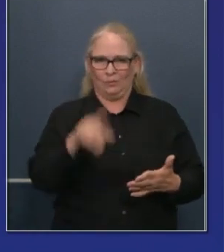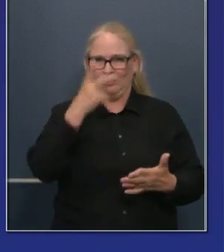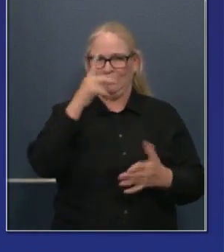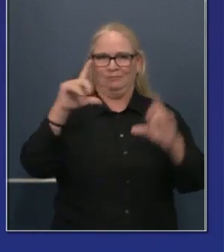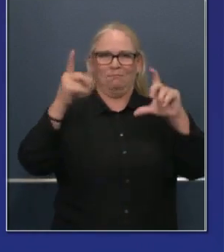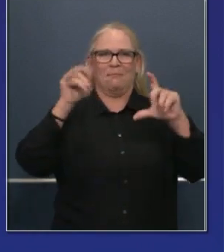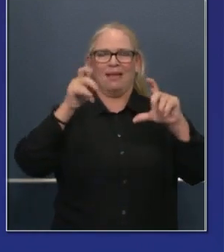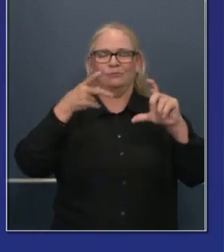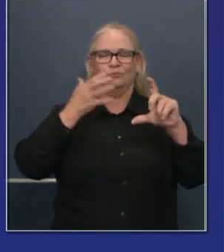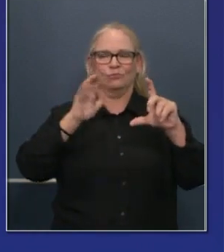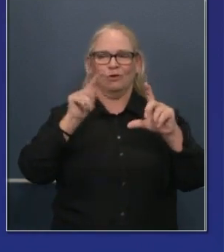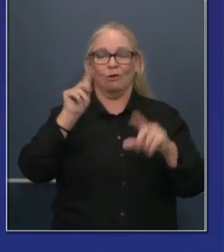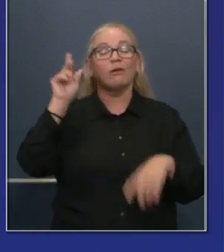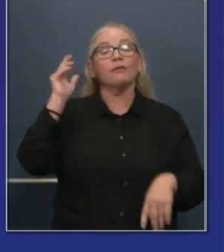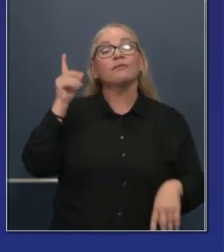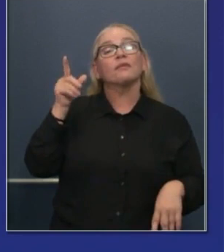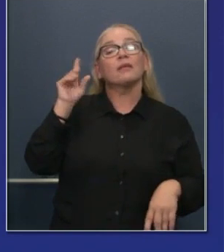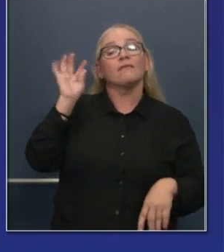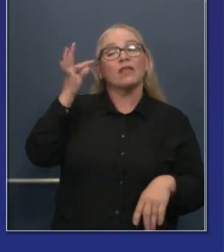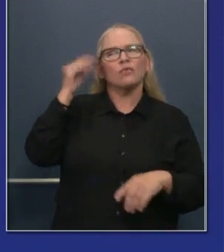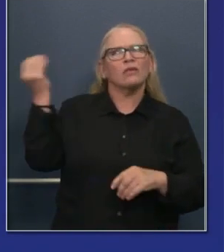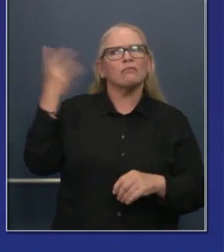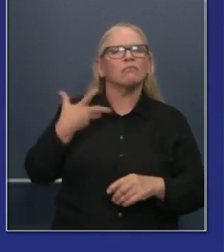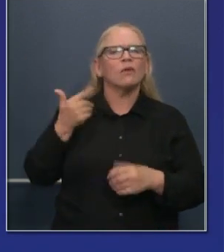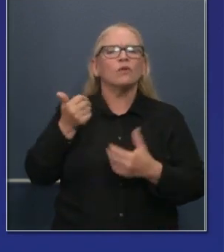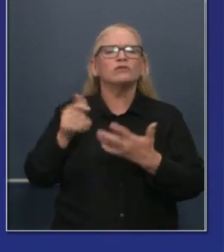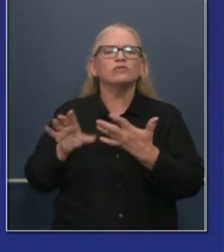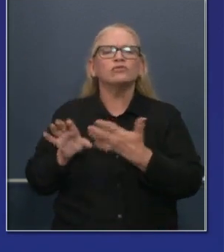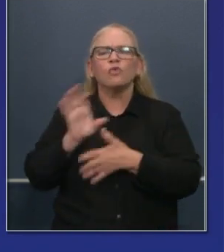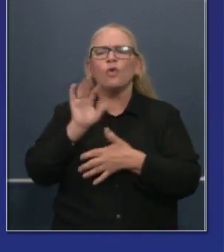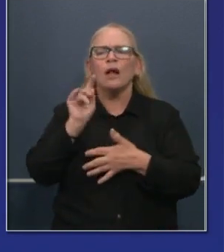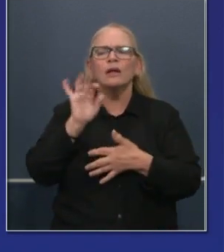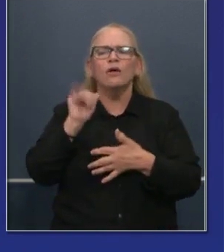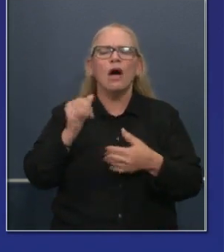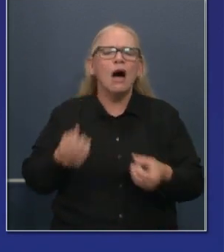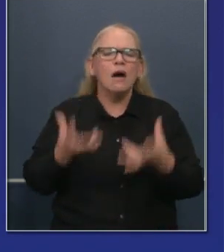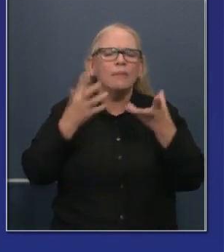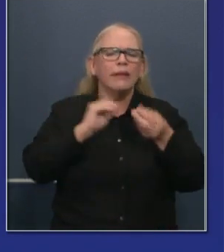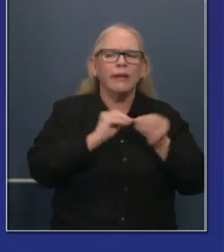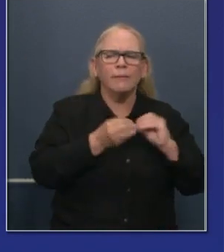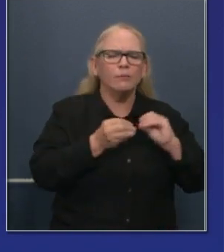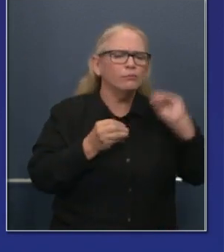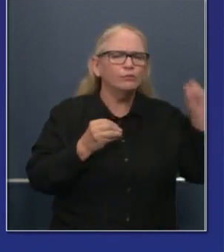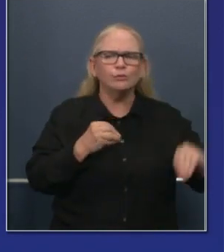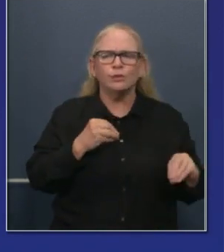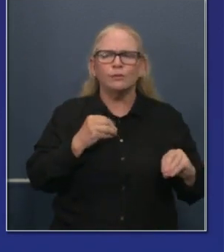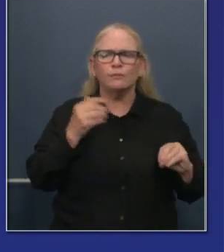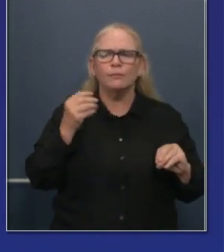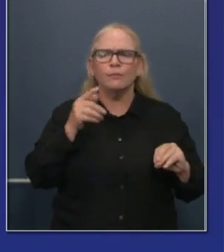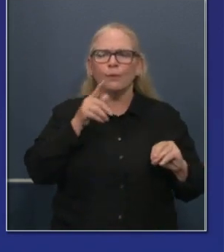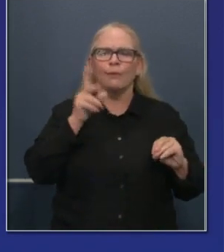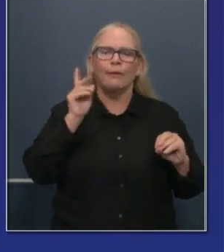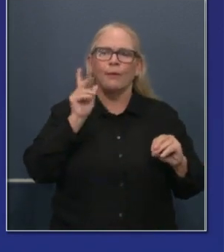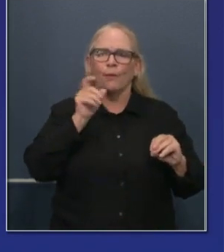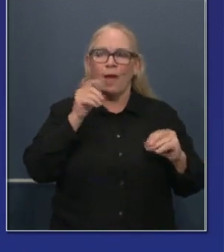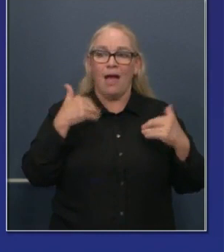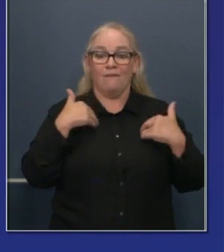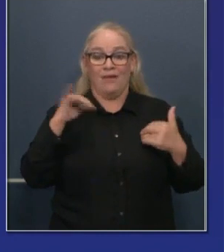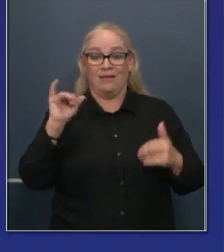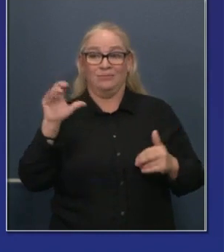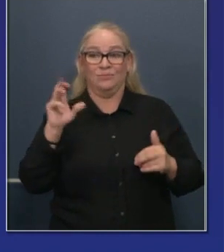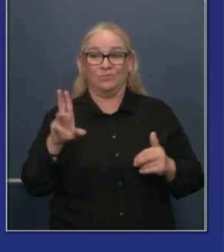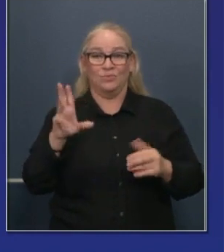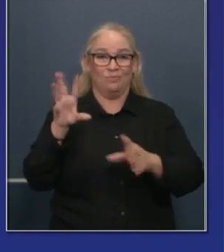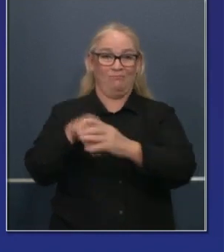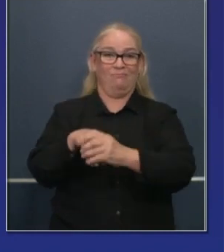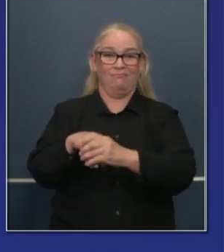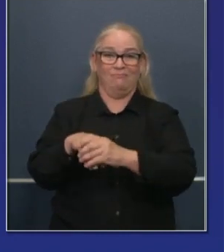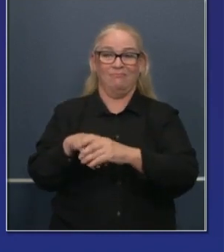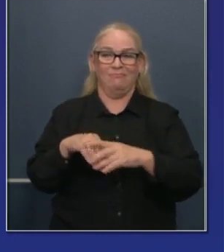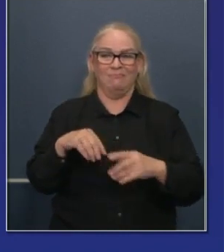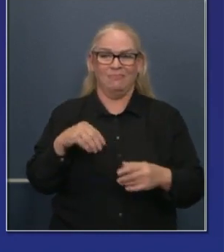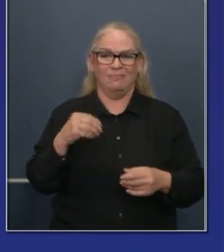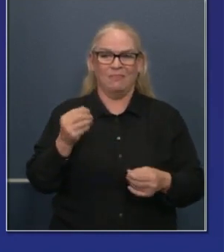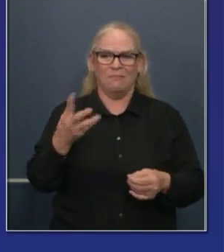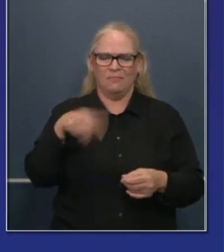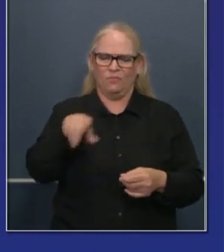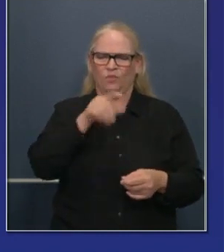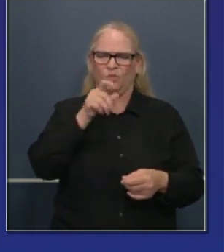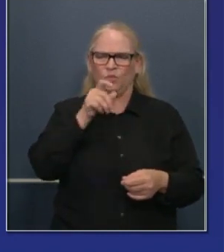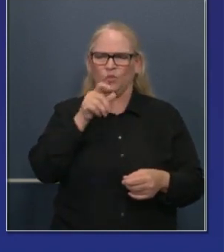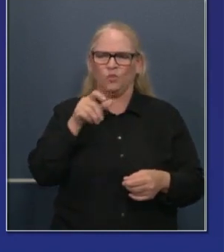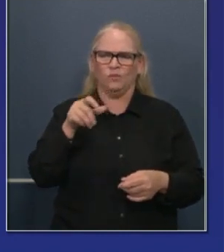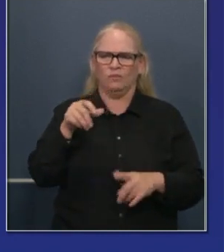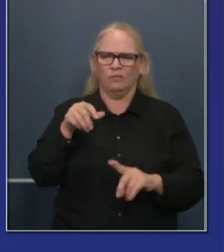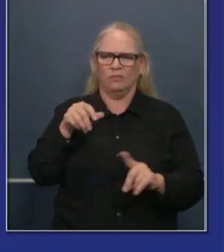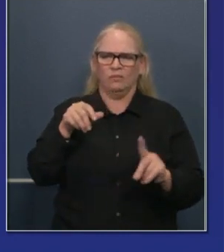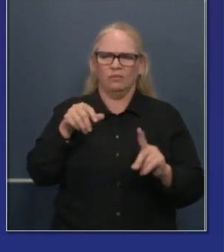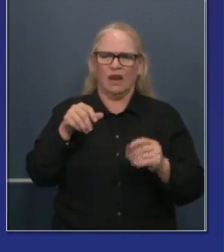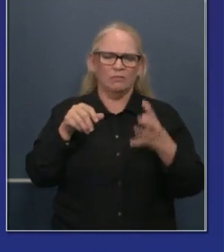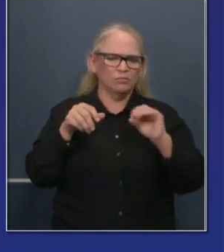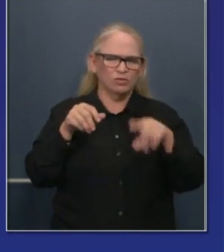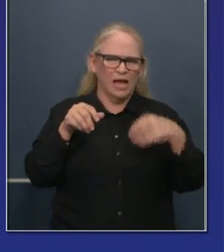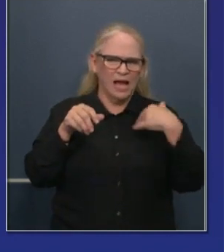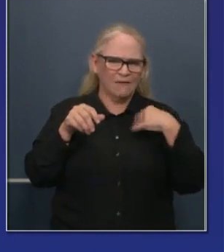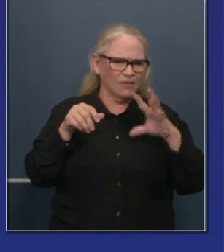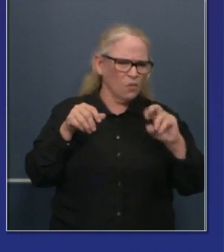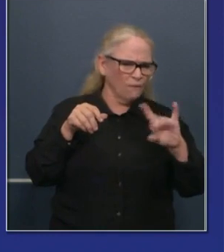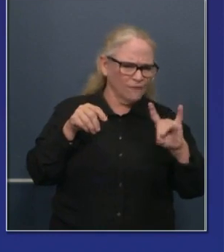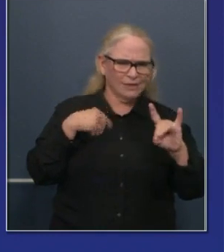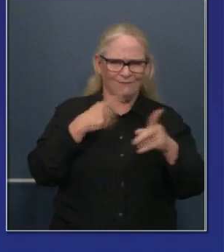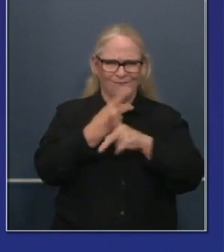NEW REPORTING GAME FROM THE FEDS AND THAT IS WHY THE NUMBER, WE HAD ABOUT 17%, THE BLUE SECTION ON THIS, WHICH IS THE TOTAL NUMBER OF ICU PATIENTS THAT TESTED POSITIVE FOR COVID-19 23%